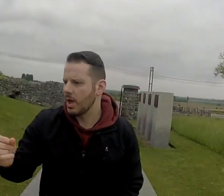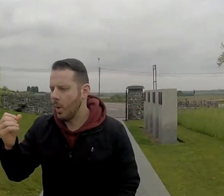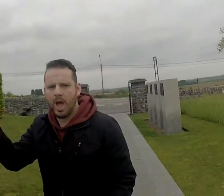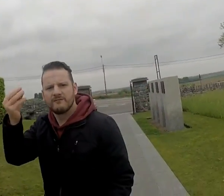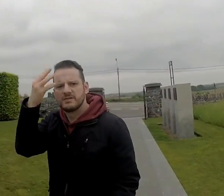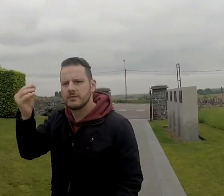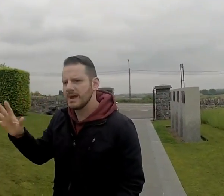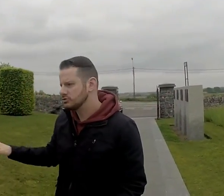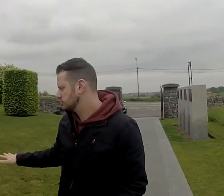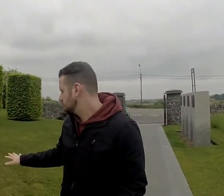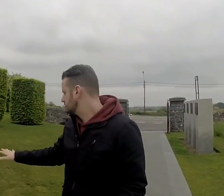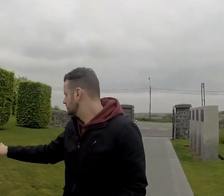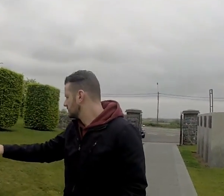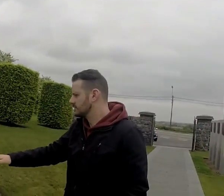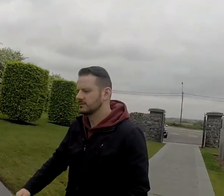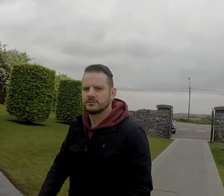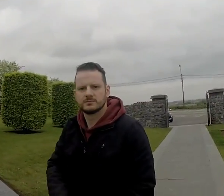It's all informative here.